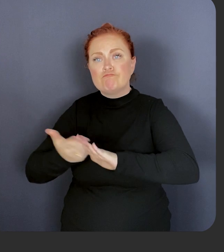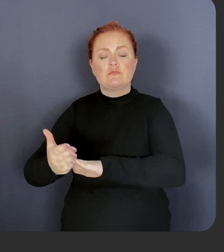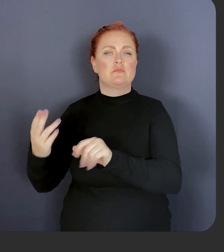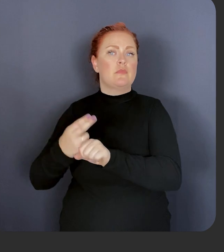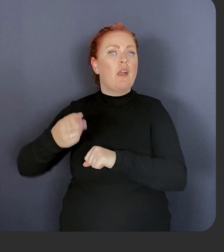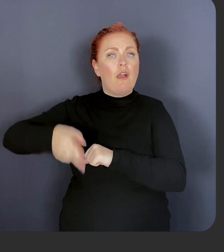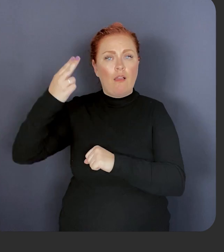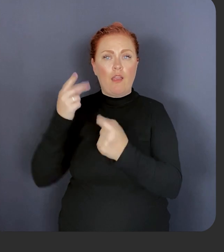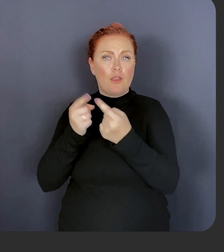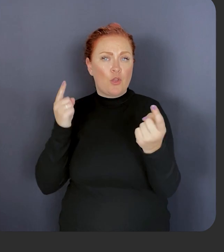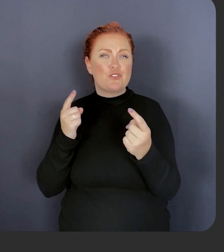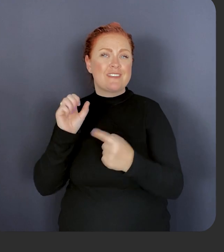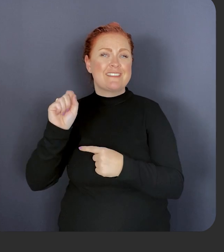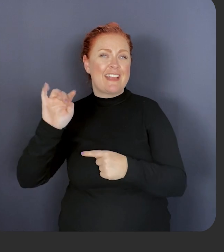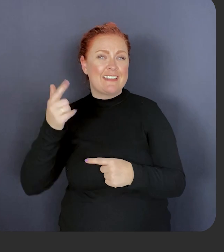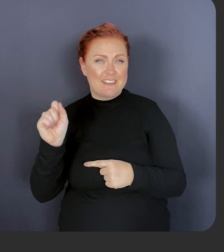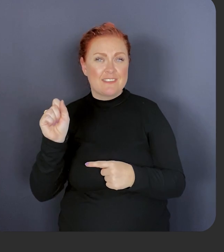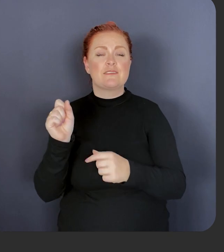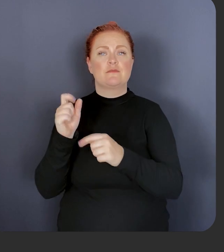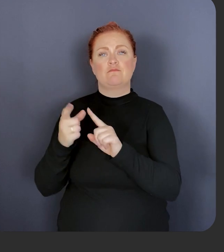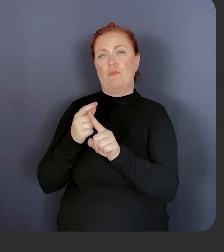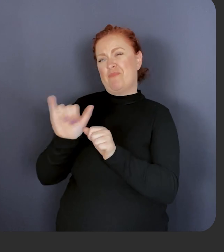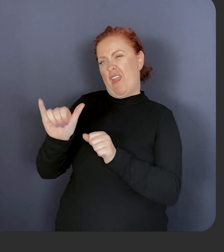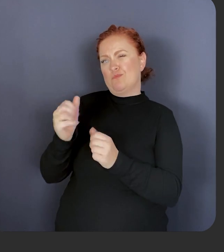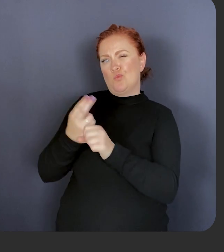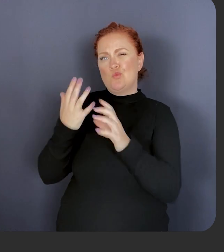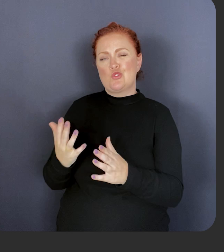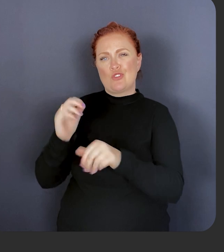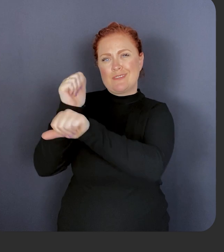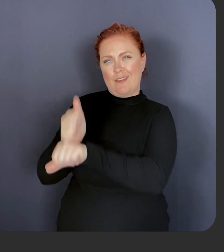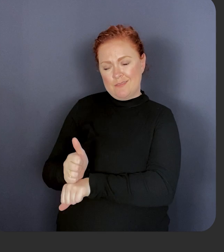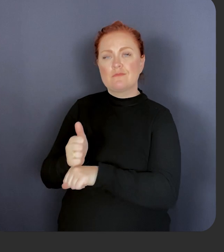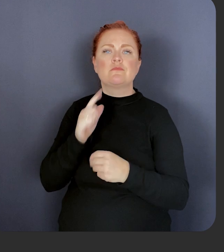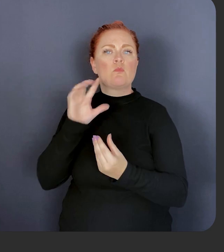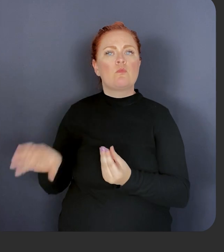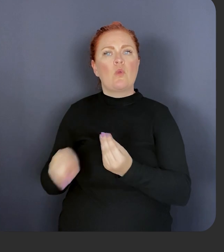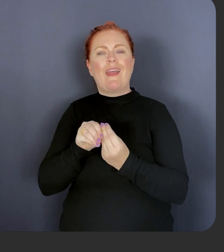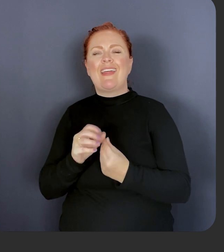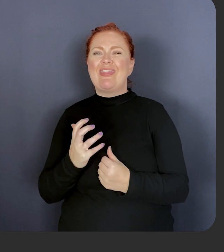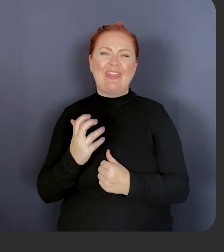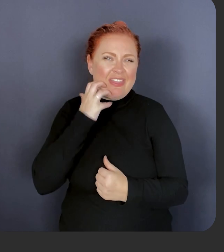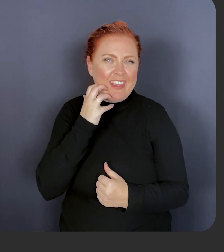in a high contrast mode setting with that user setting turned on, we're going to add a really thick outline.